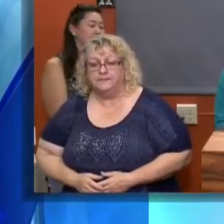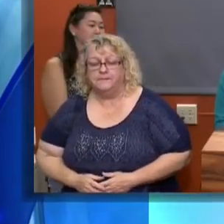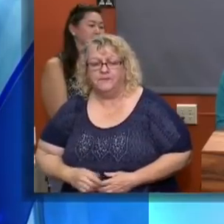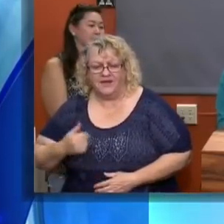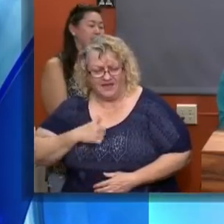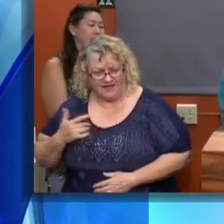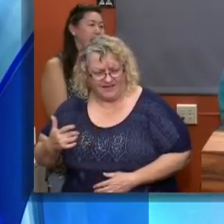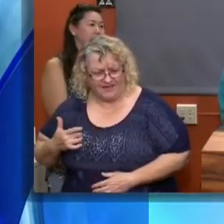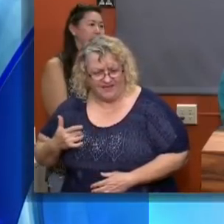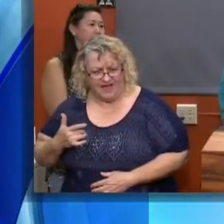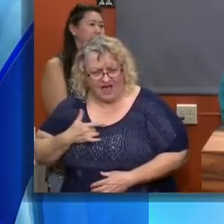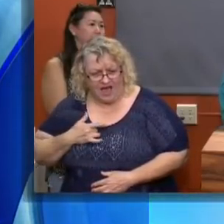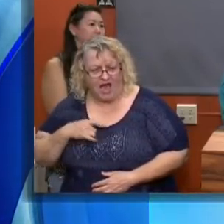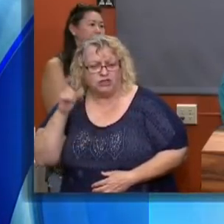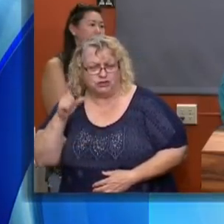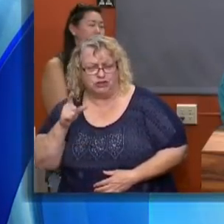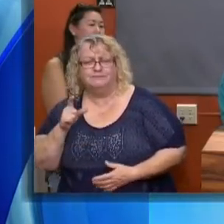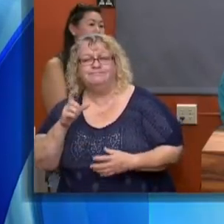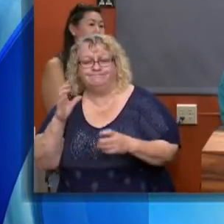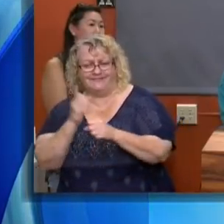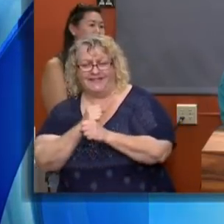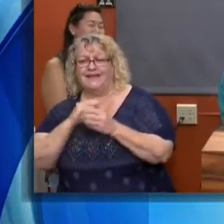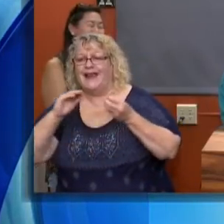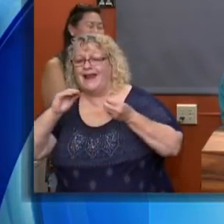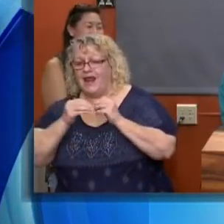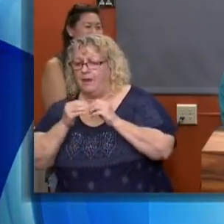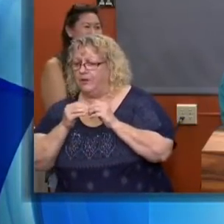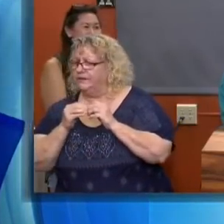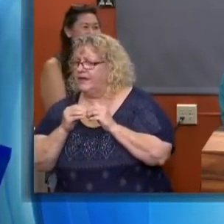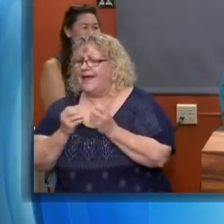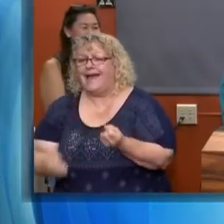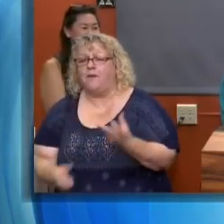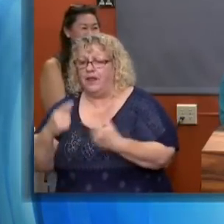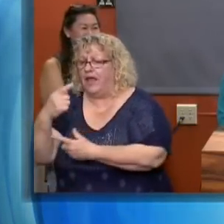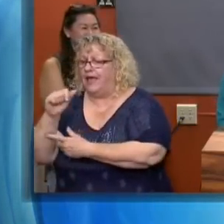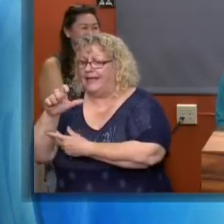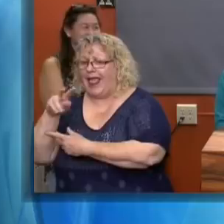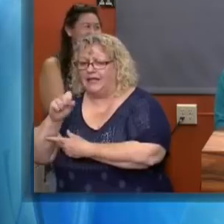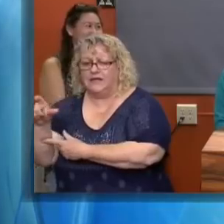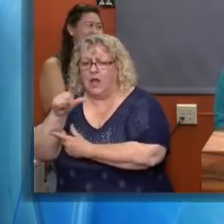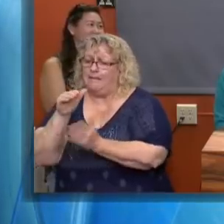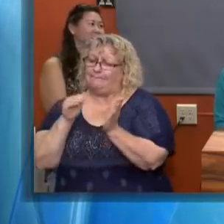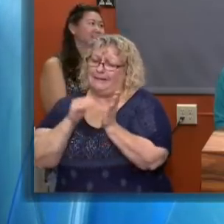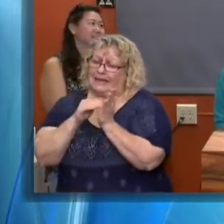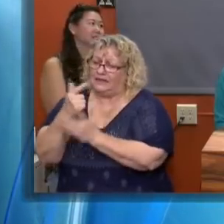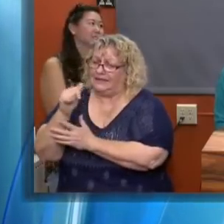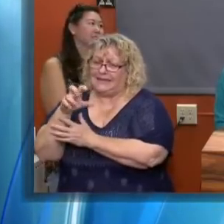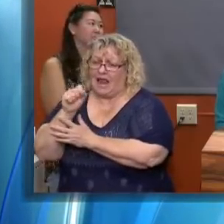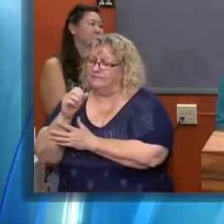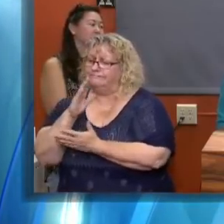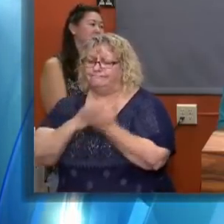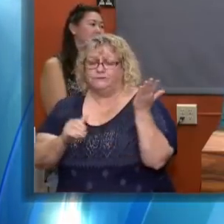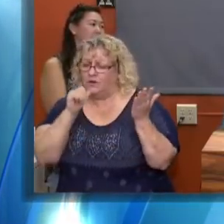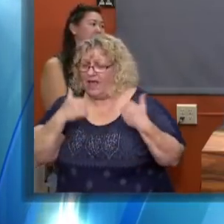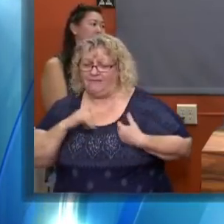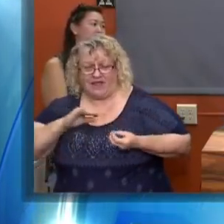BUT IT'S MUCH SMALLER THAN THE RESERVOIR NUMBER 4. WAYNE, I SHOULD HAVE DONE THE